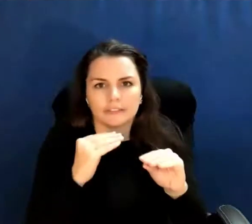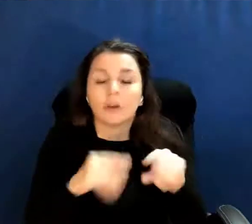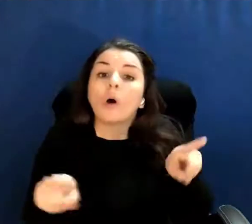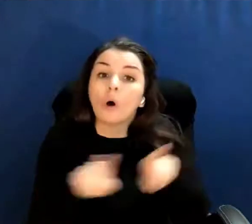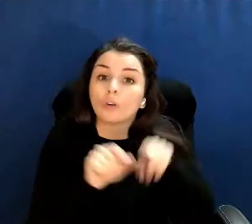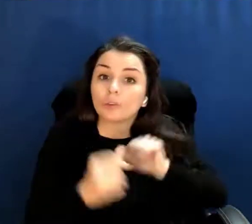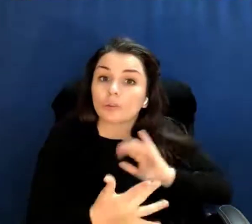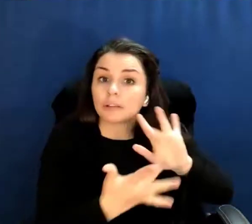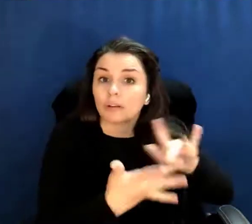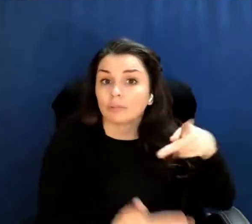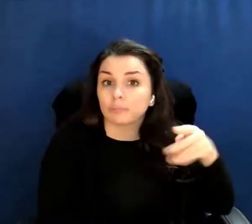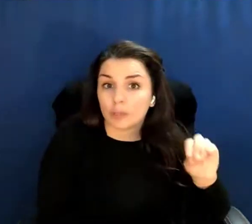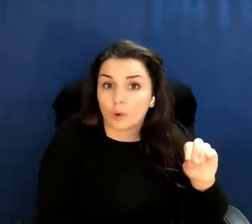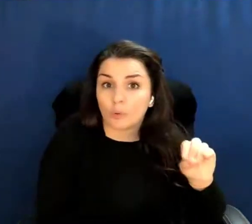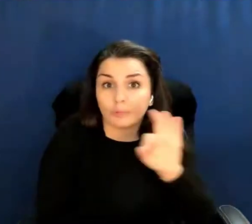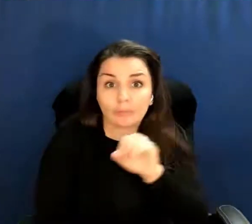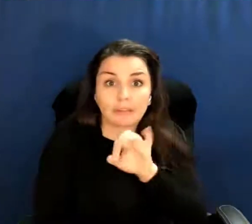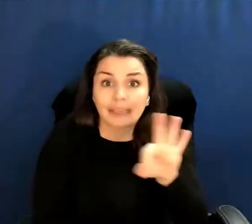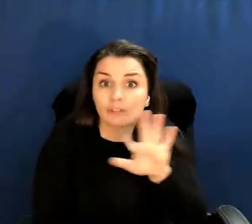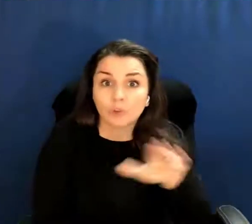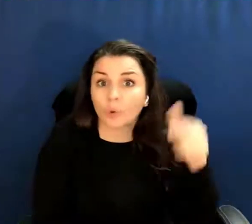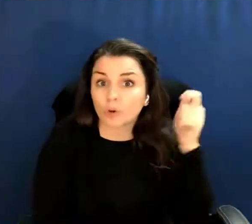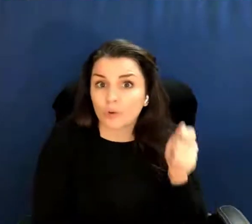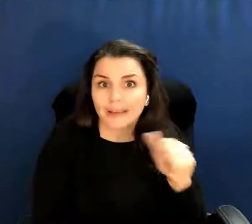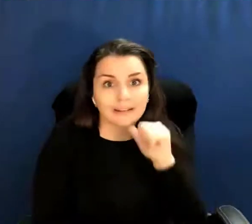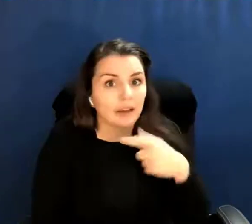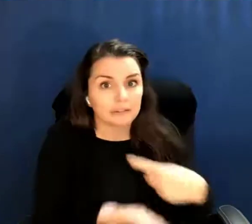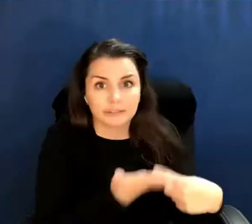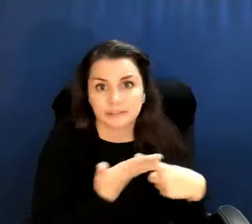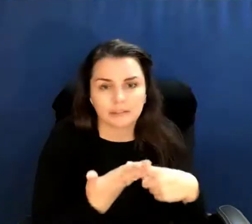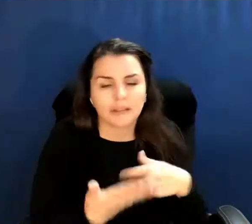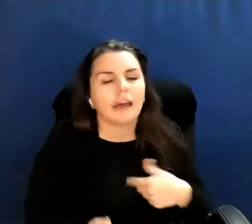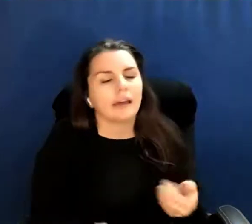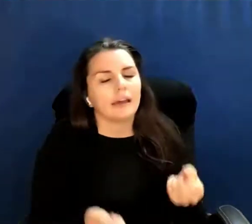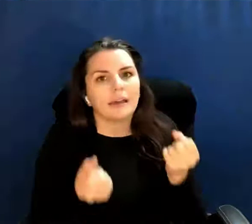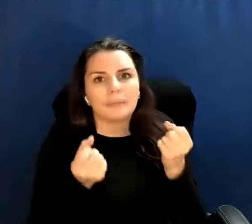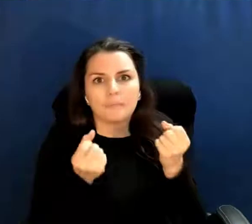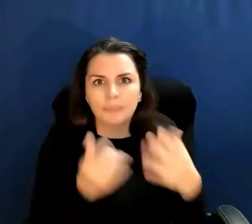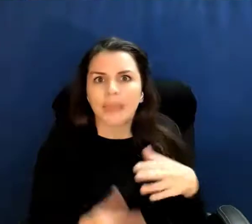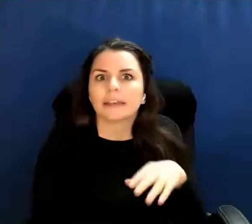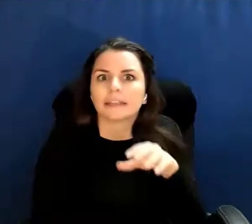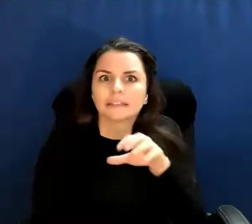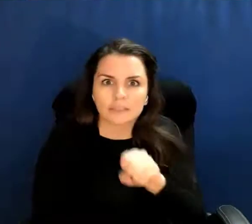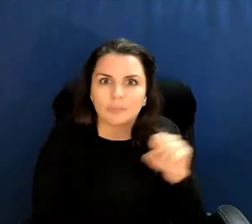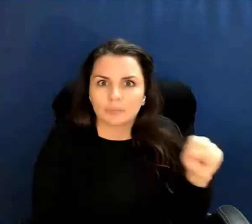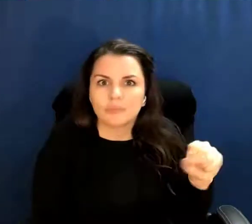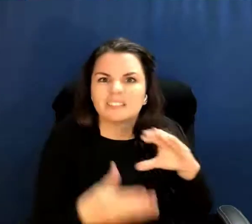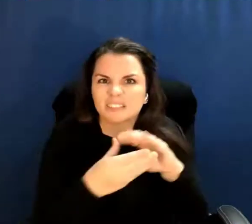I've read so many summary statements in my 13 years at the NIH,